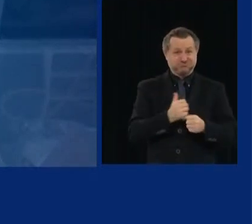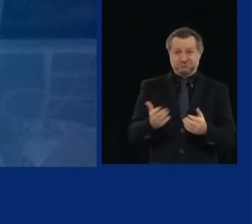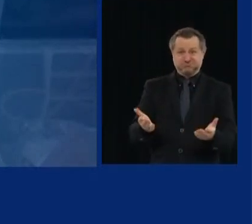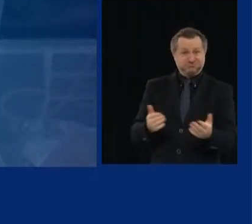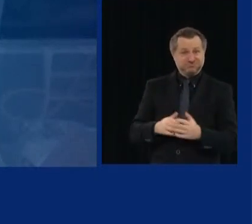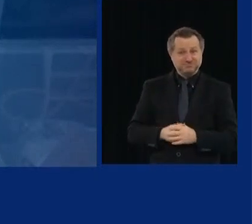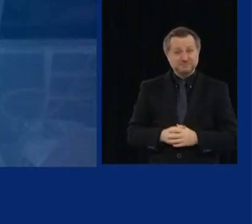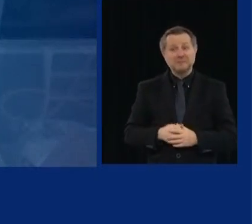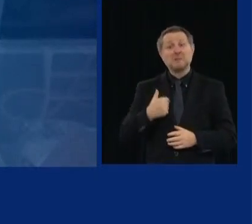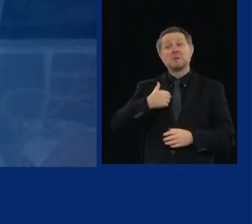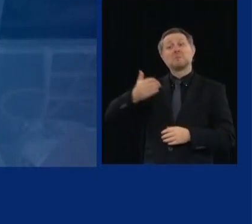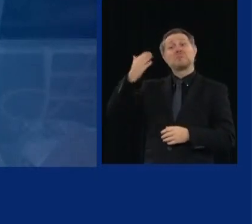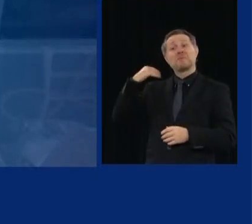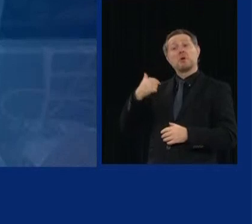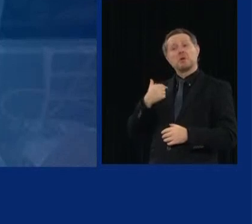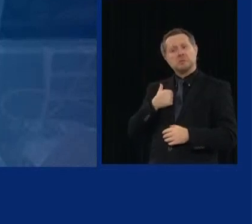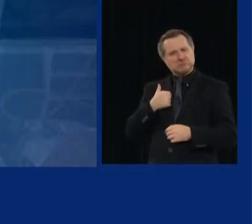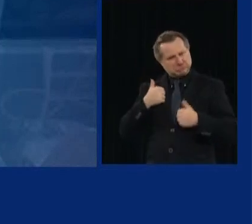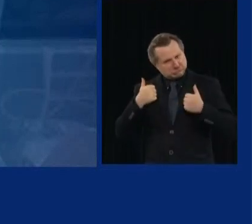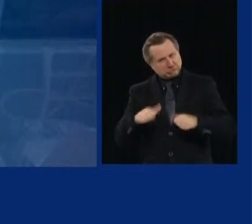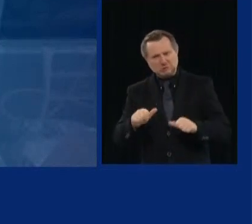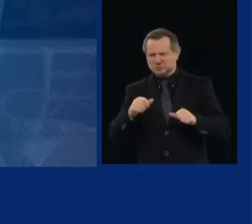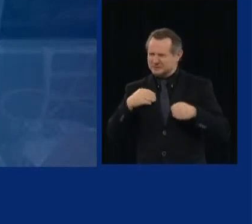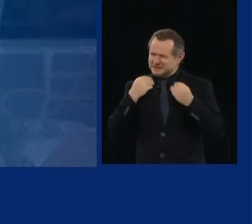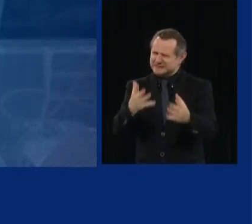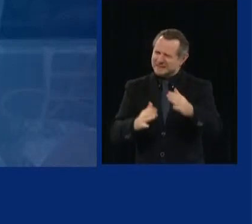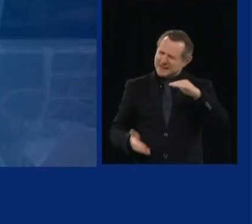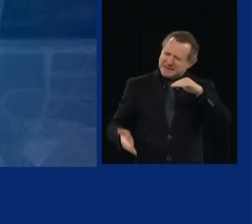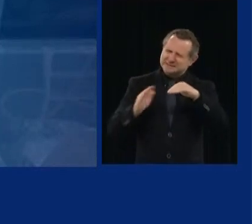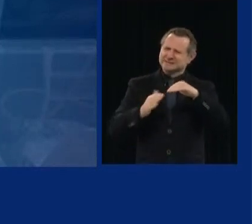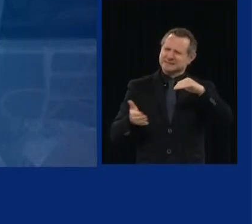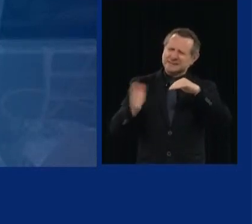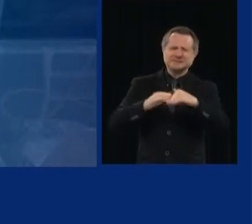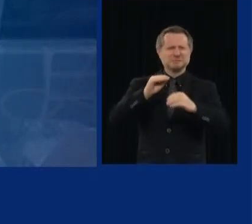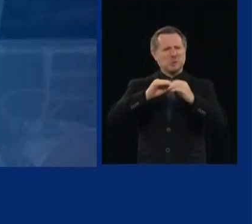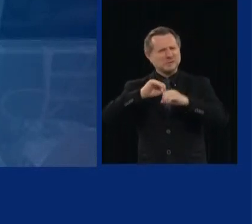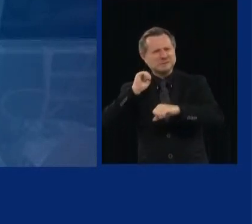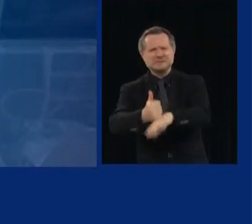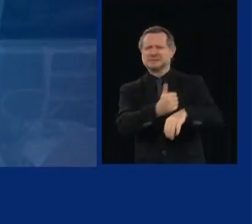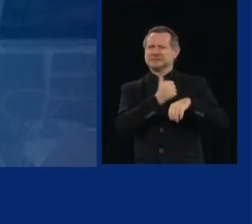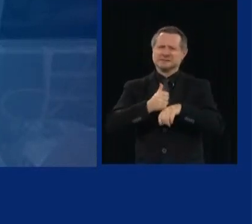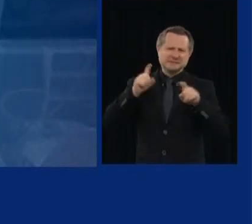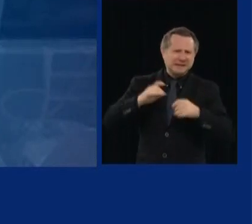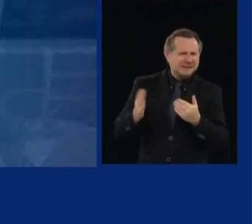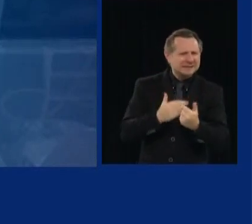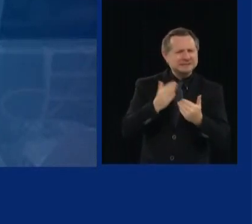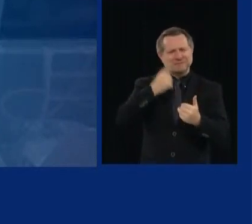NOW, WE HAVE BEEN WORKING ON THIS FOR A PERIOD OF TIME. AND 1st WE OUGHT TO GET THE